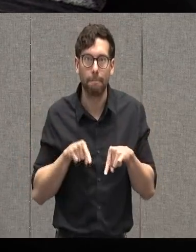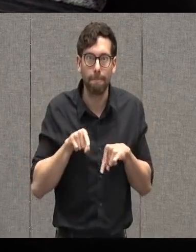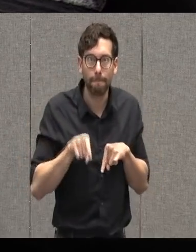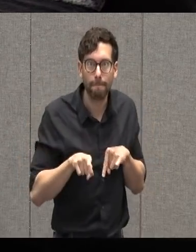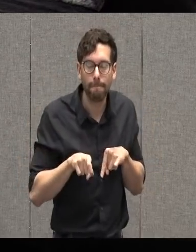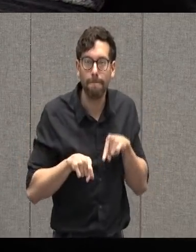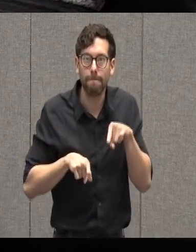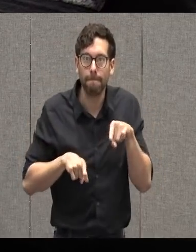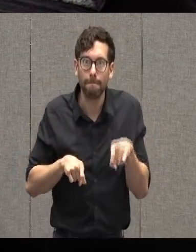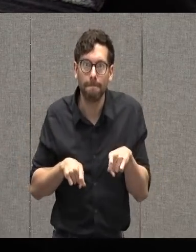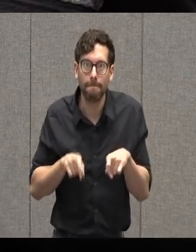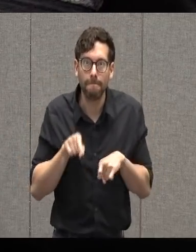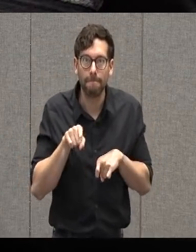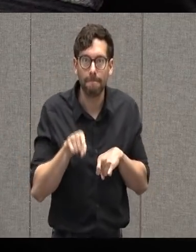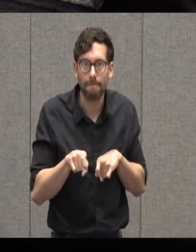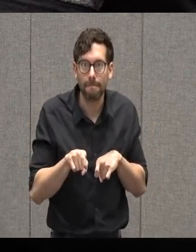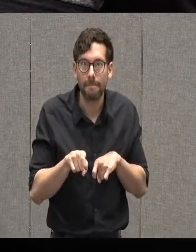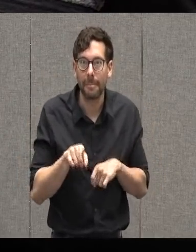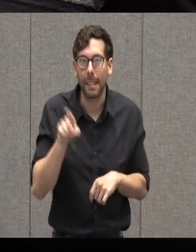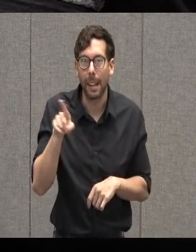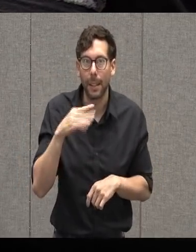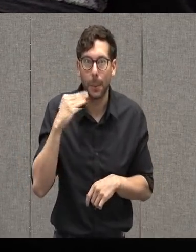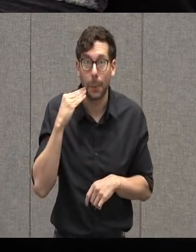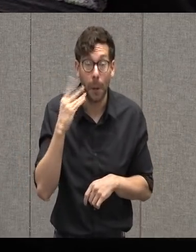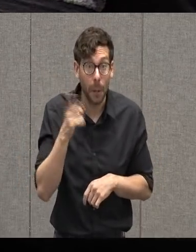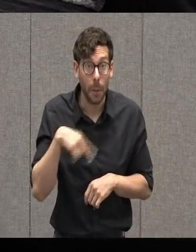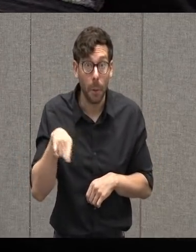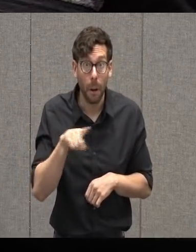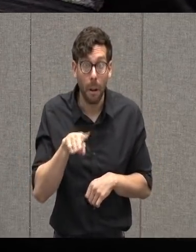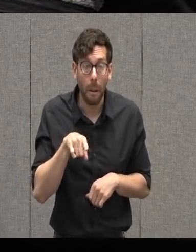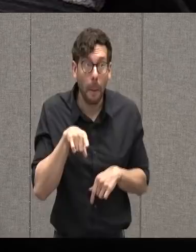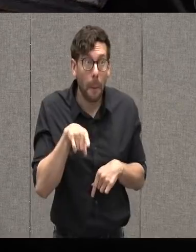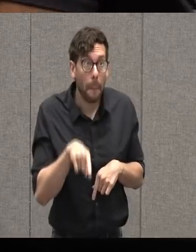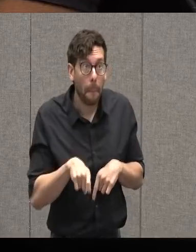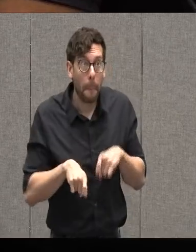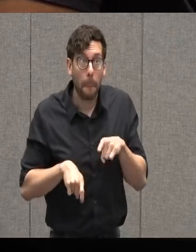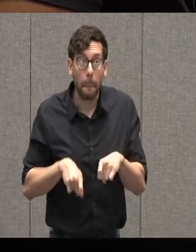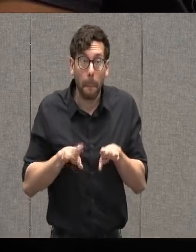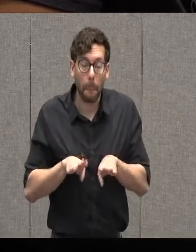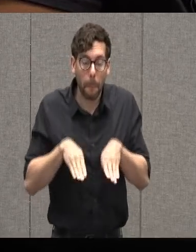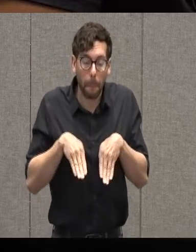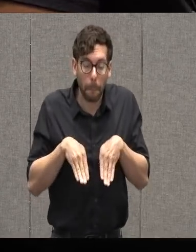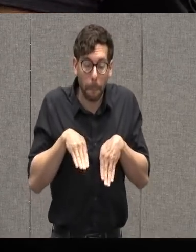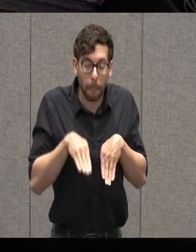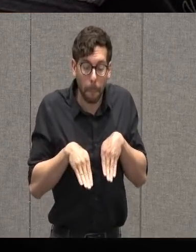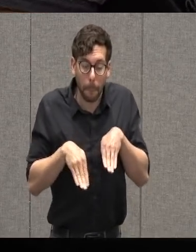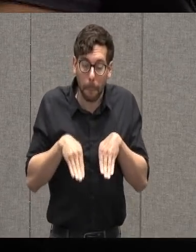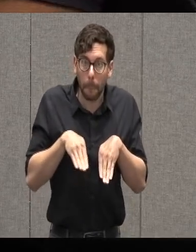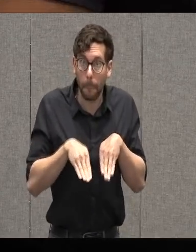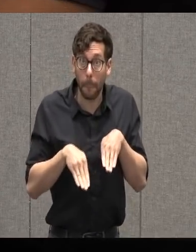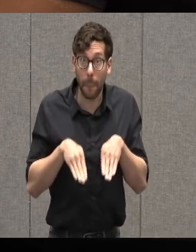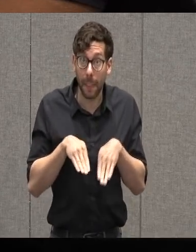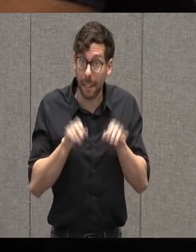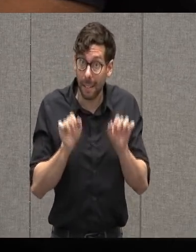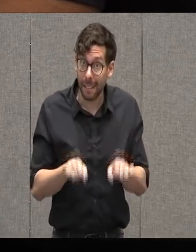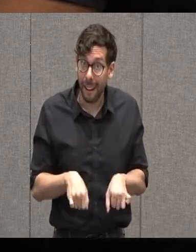At home, can you creep? Get on your tippy toes and creep like a monster.